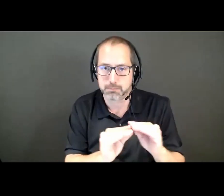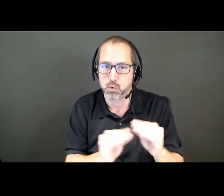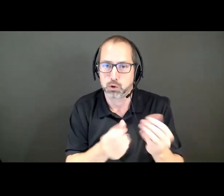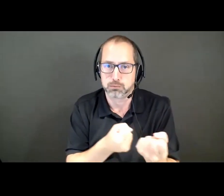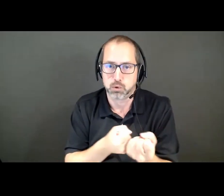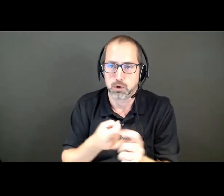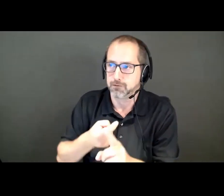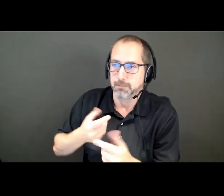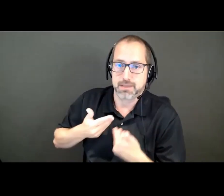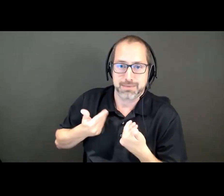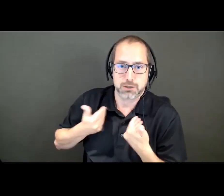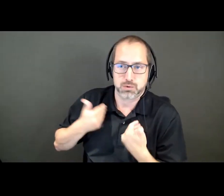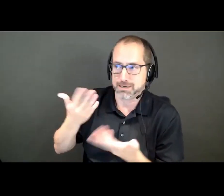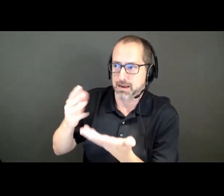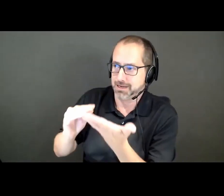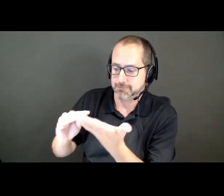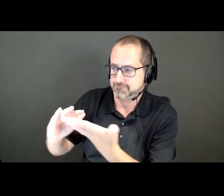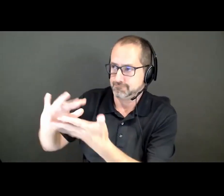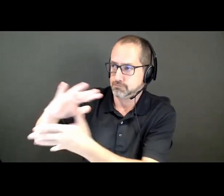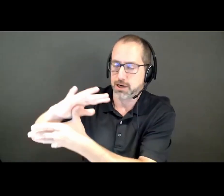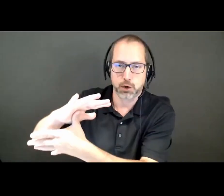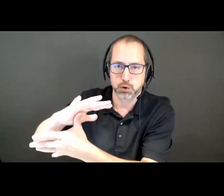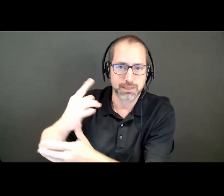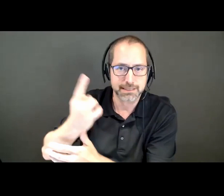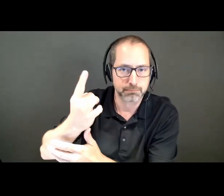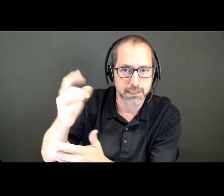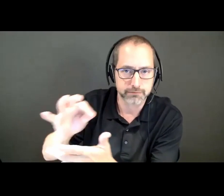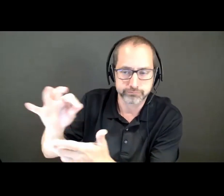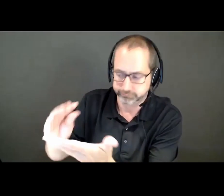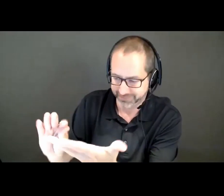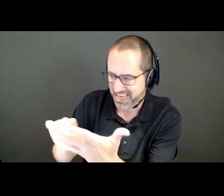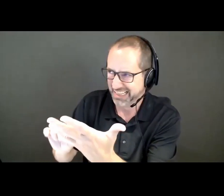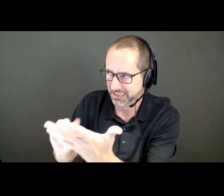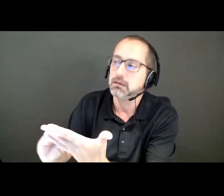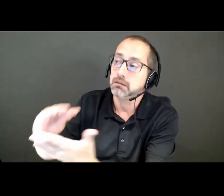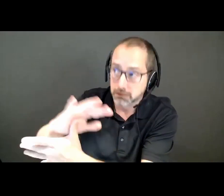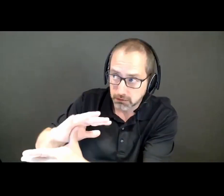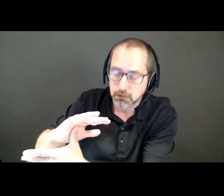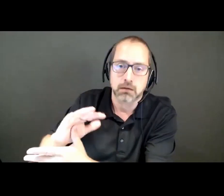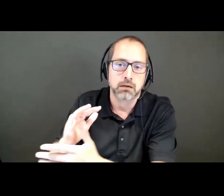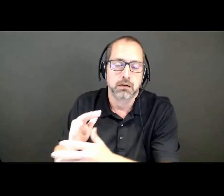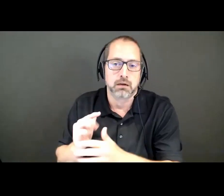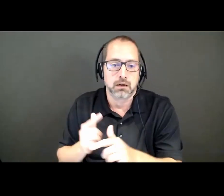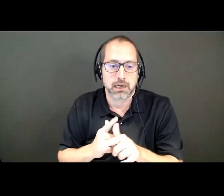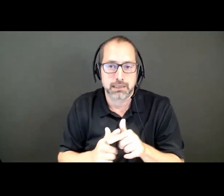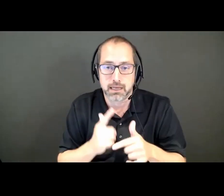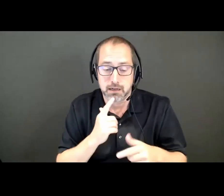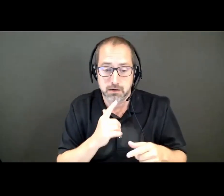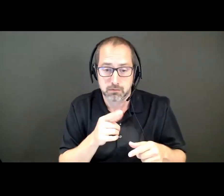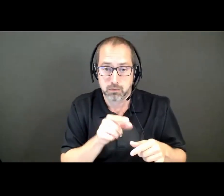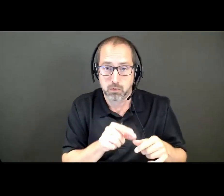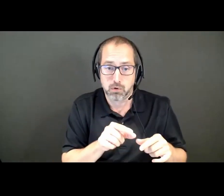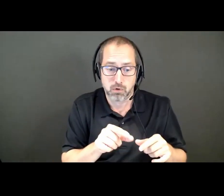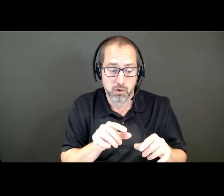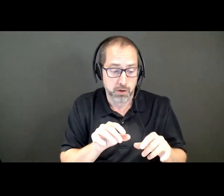maybe to prioritize some element, and for the Togolese Federation of People with Disability